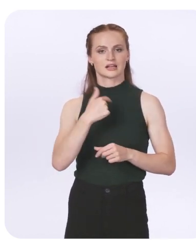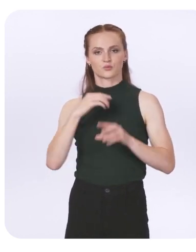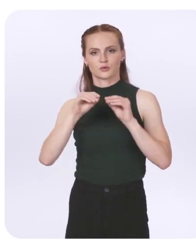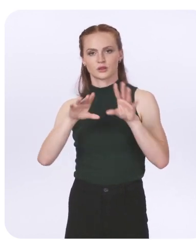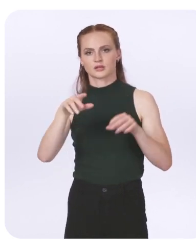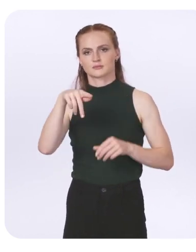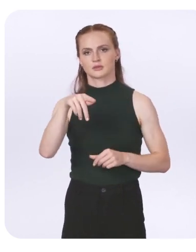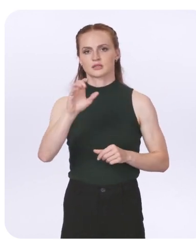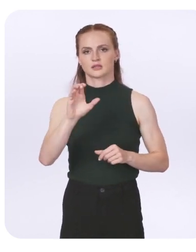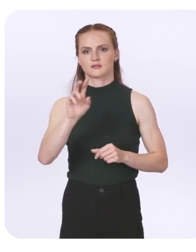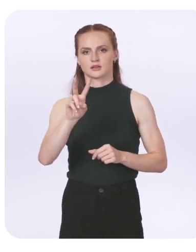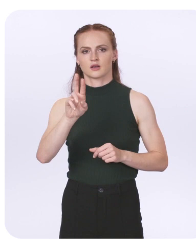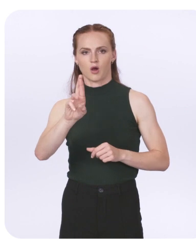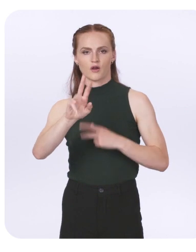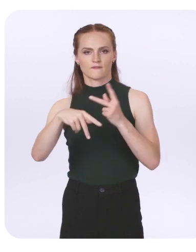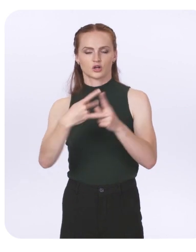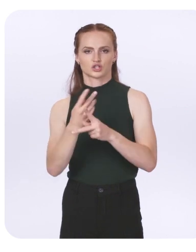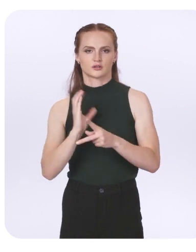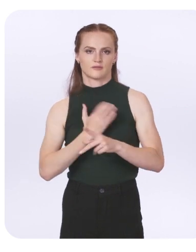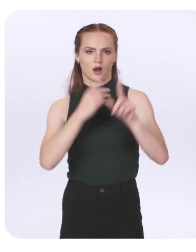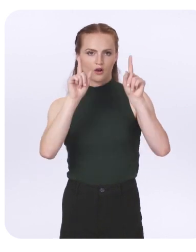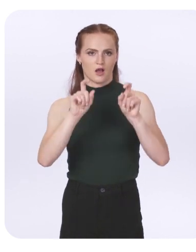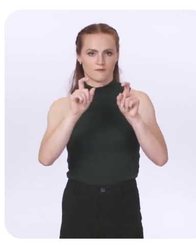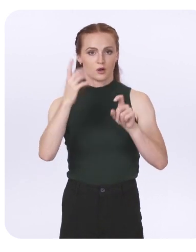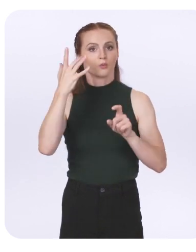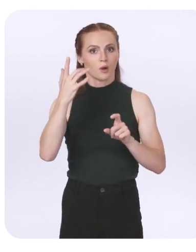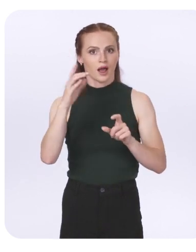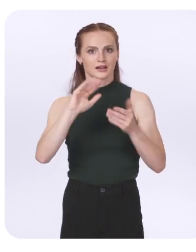because there was a high demand from it from our community.